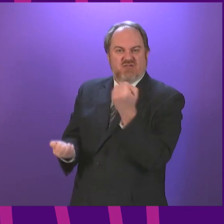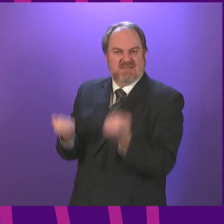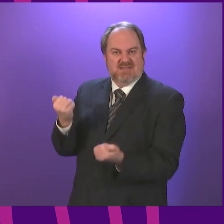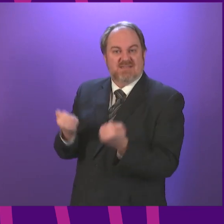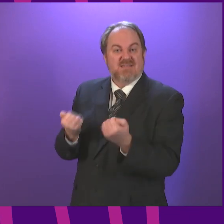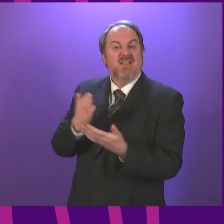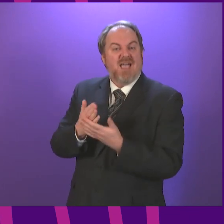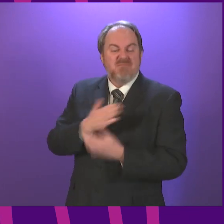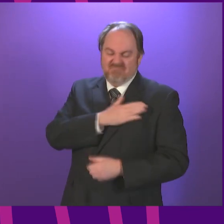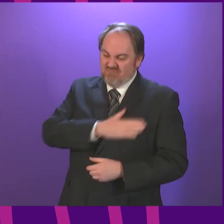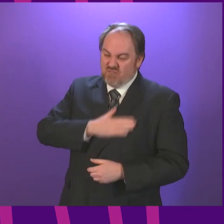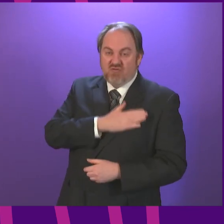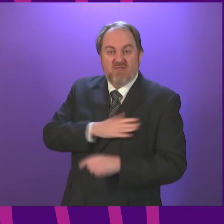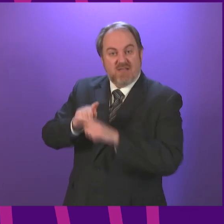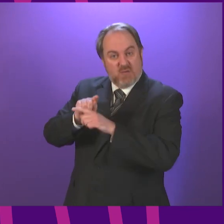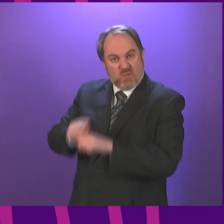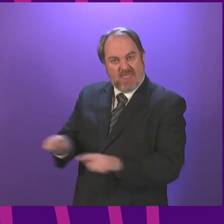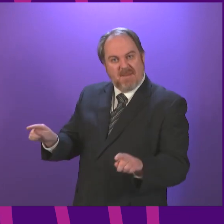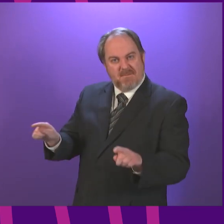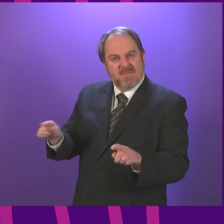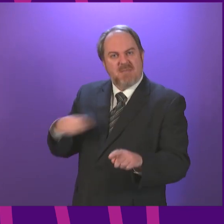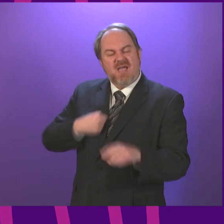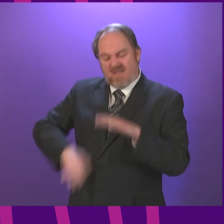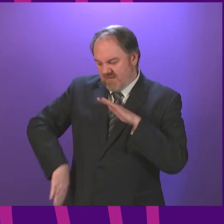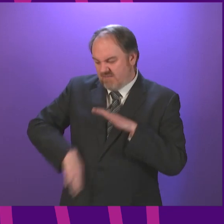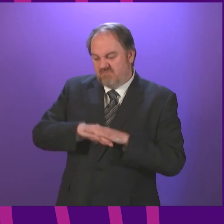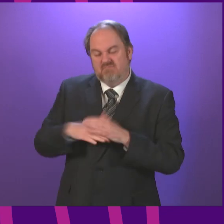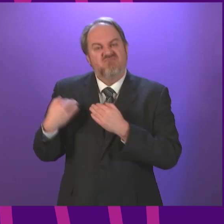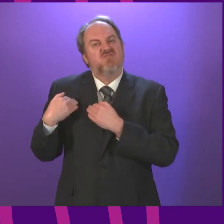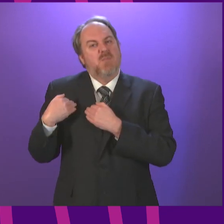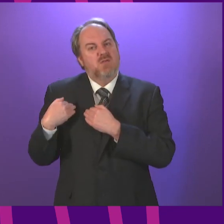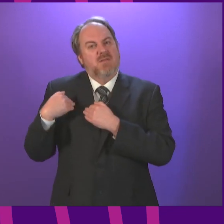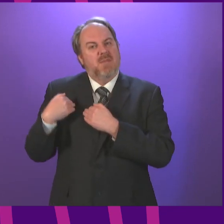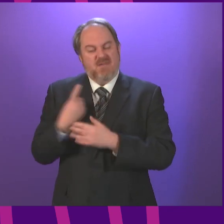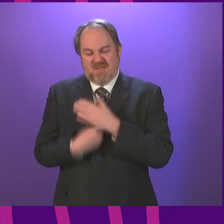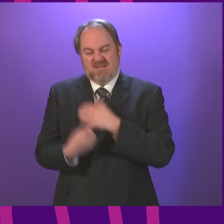but, as the head of the Scottish Government, I take and feel responsibility for that, which